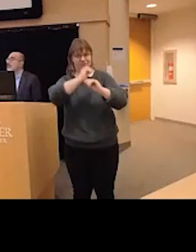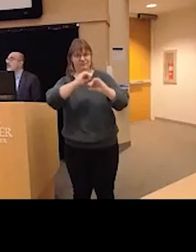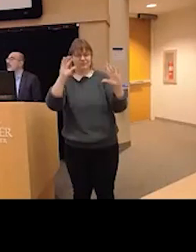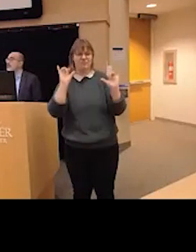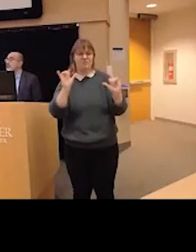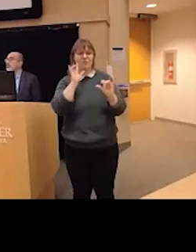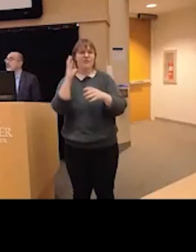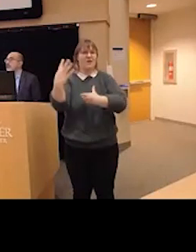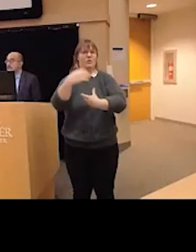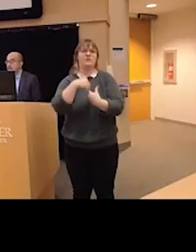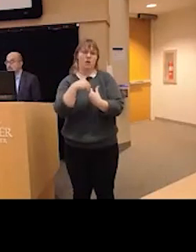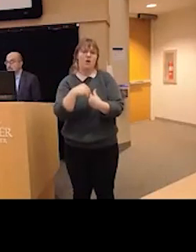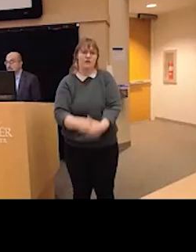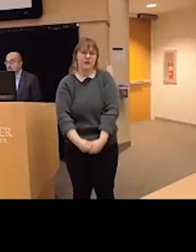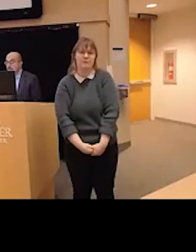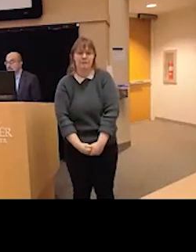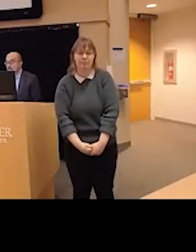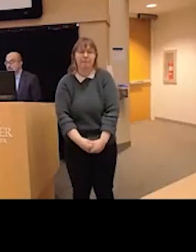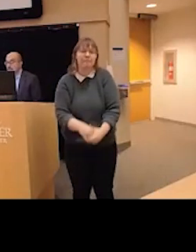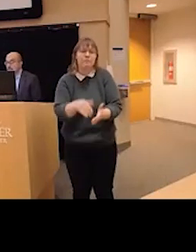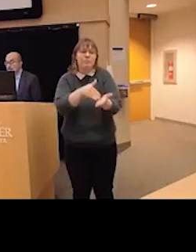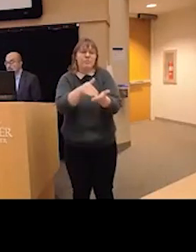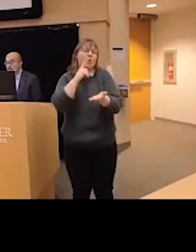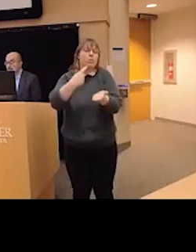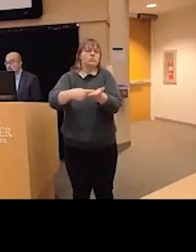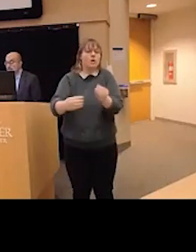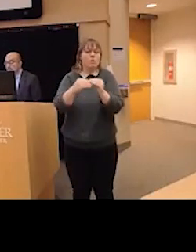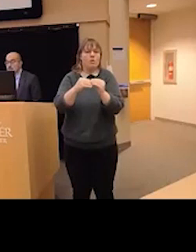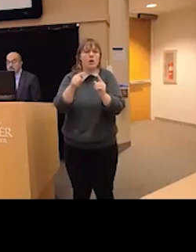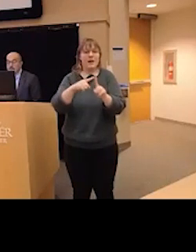what's involved you know um often and we'll talk a little more about sort of acute going into chronic